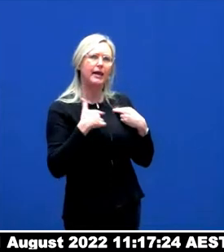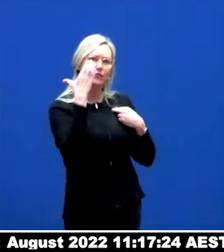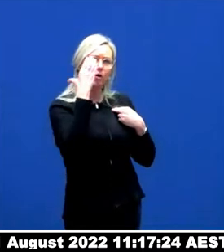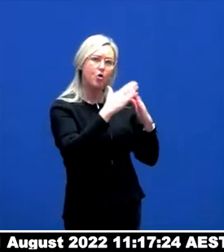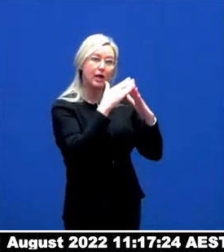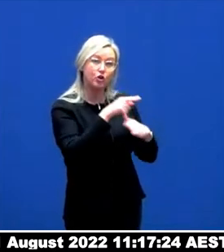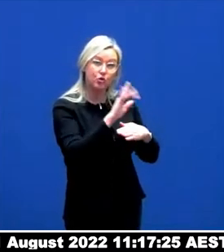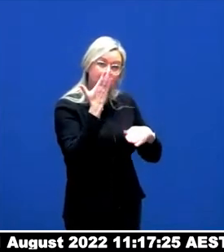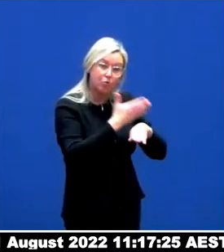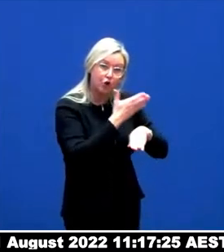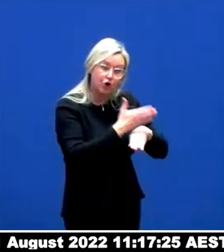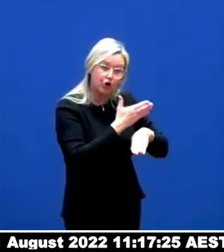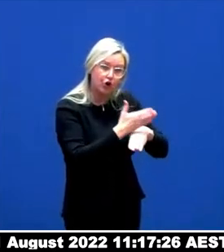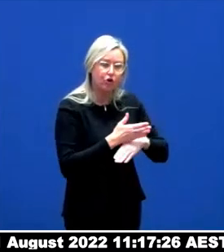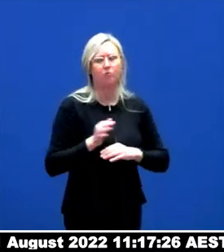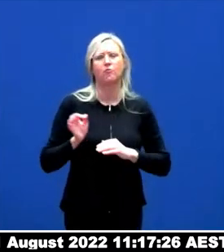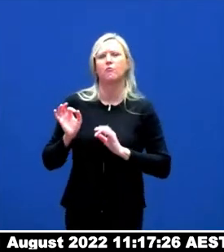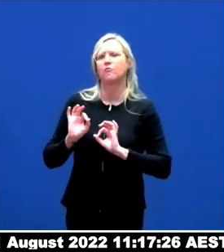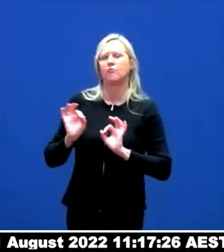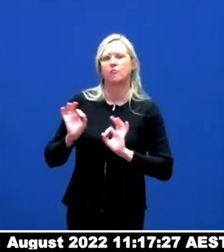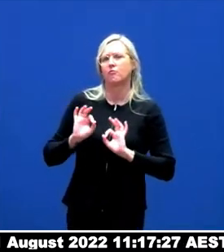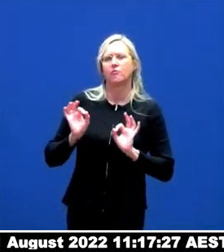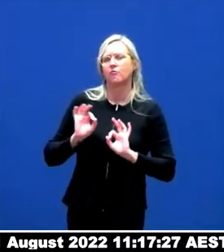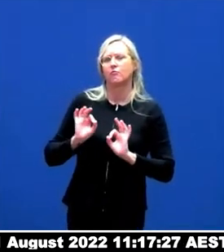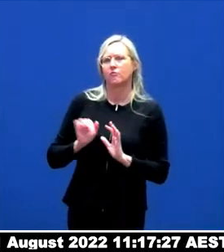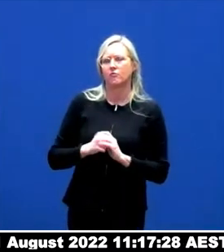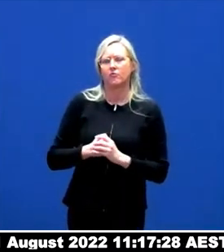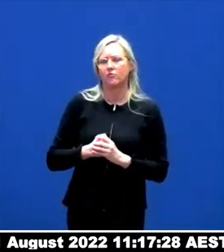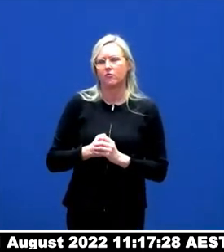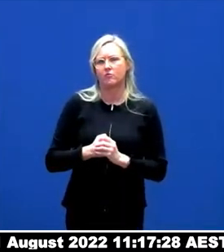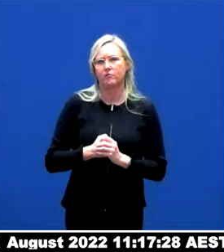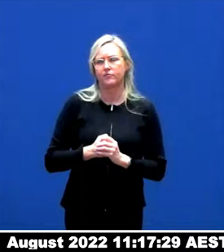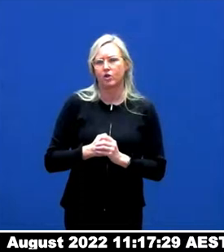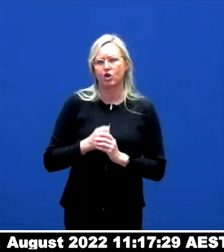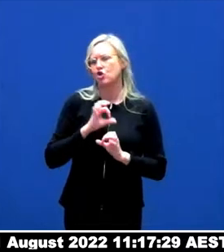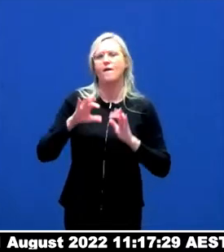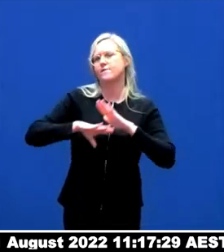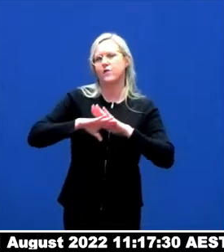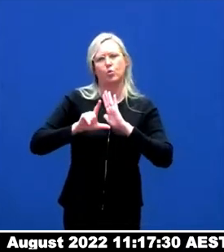What were you doing? WILLIAM: No, I wasn't working full time, in a full-time capacity,